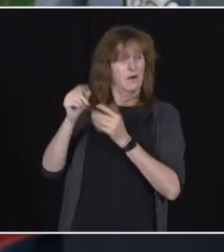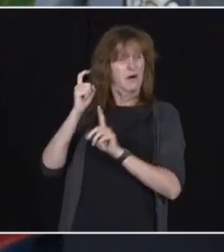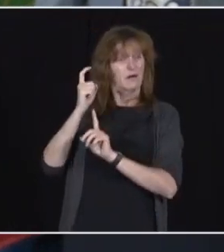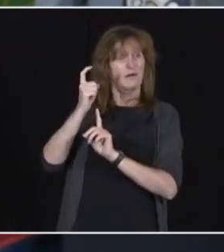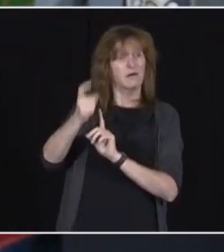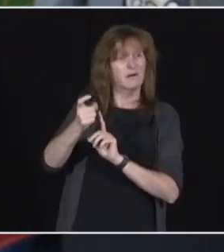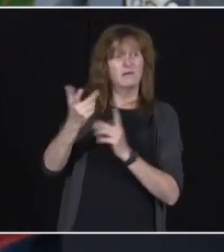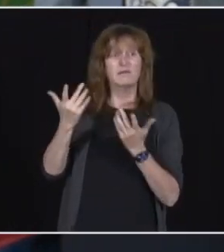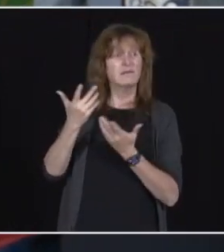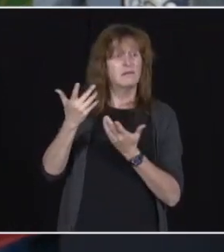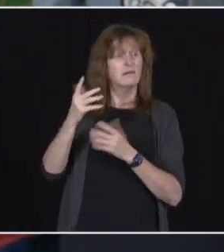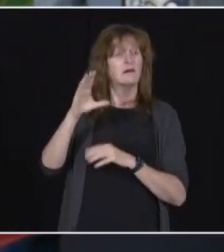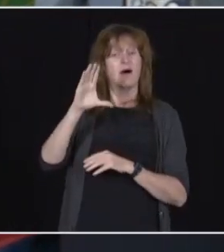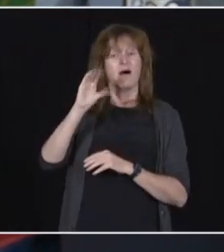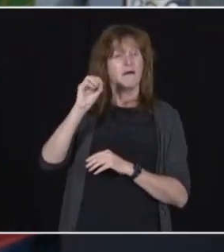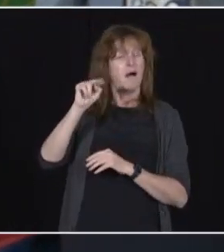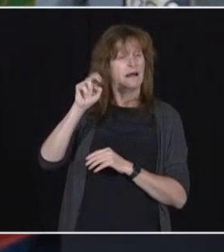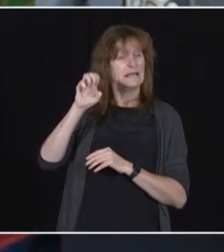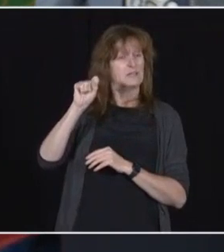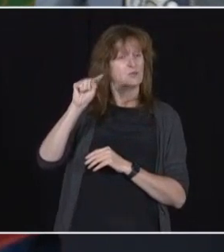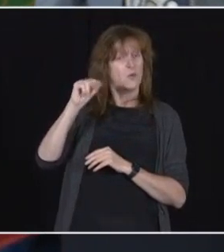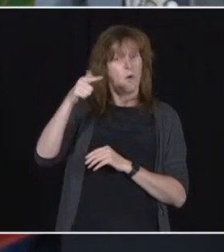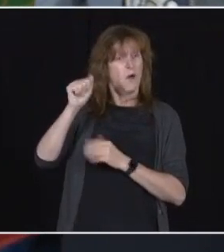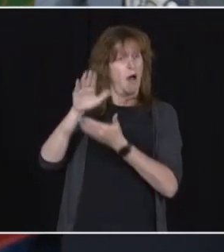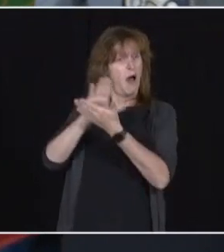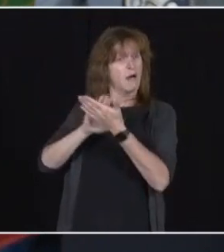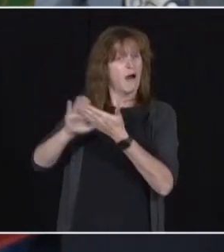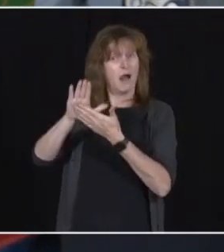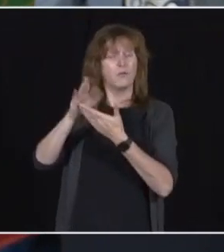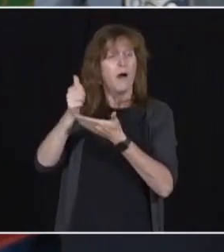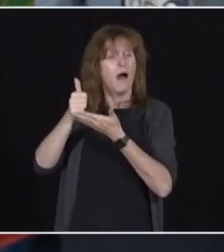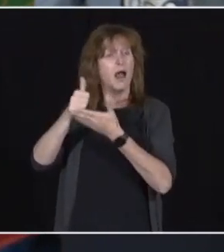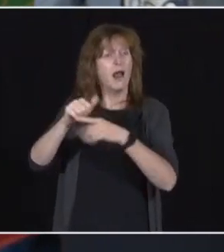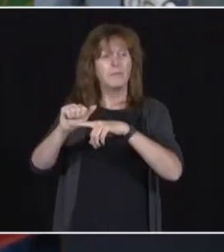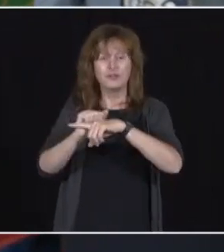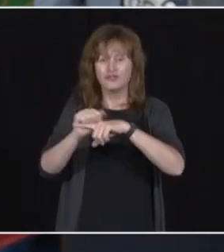donation to Conestoga College. And that is incredible news. 50 million 5 million